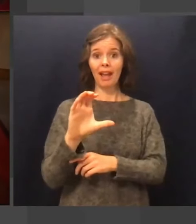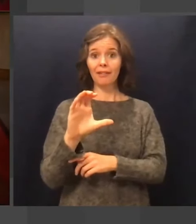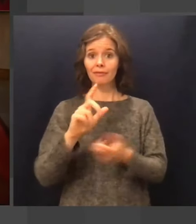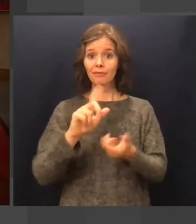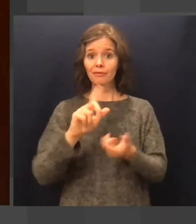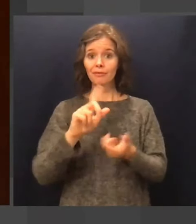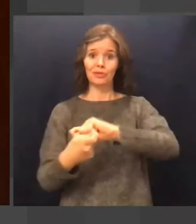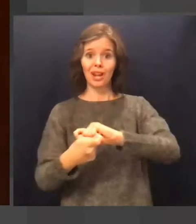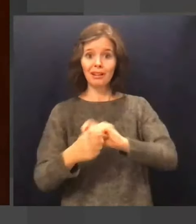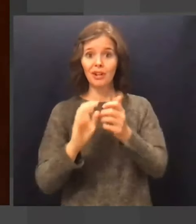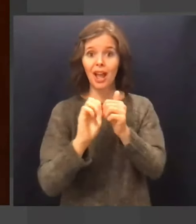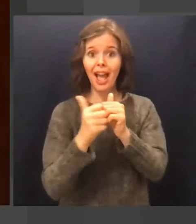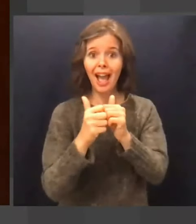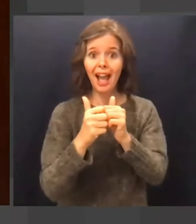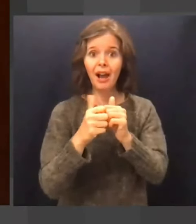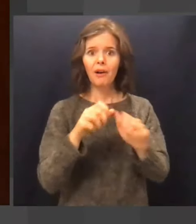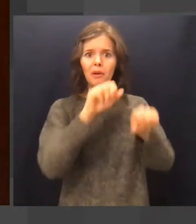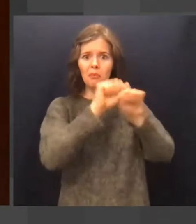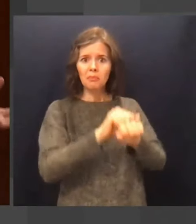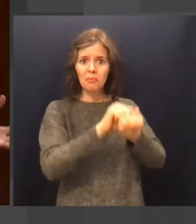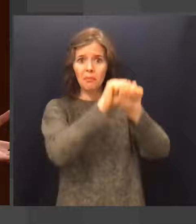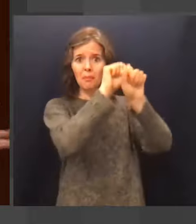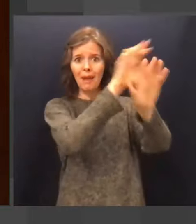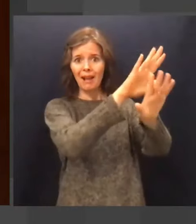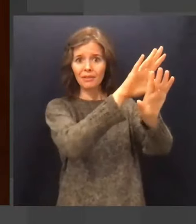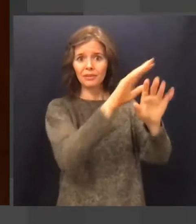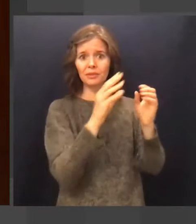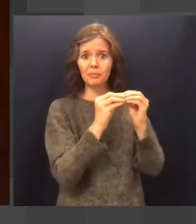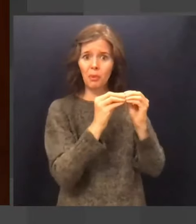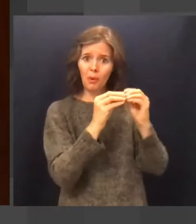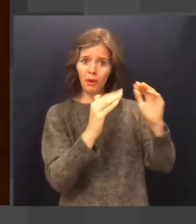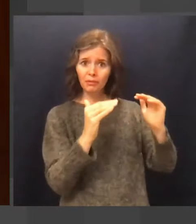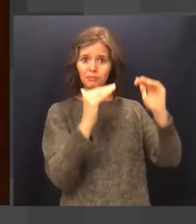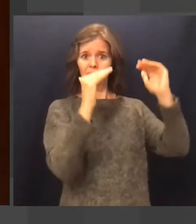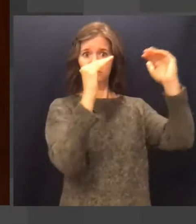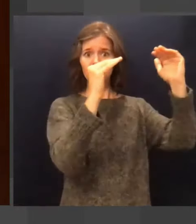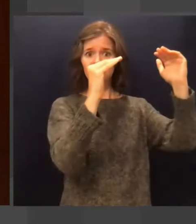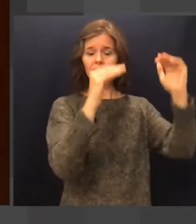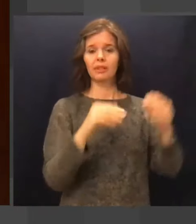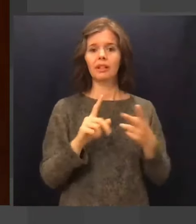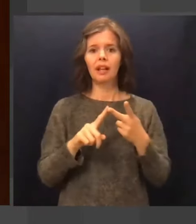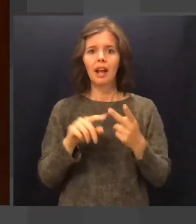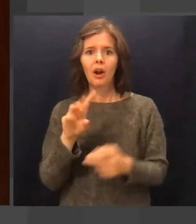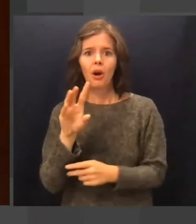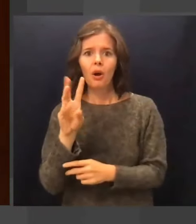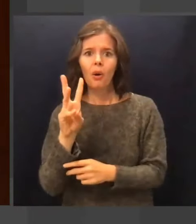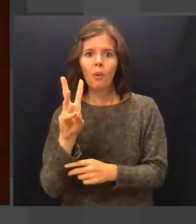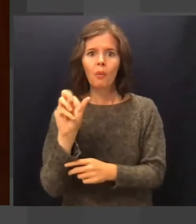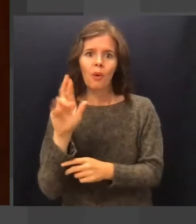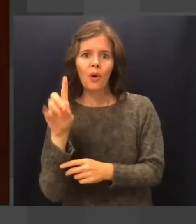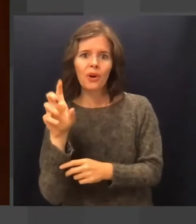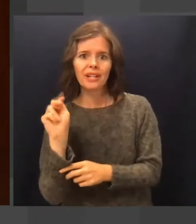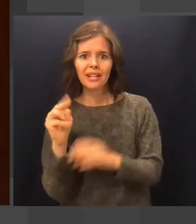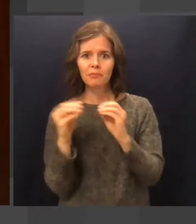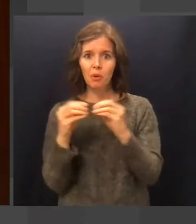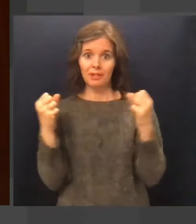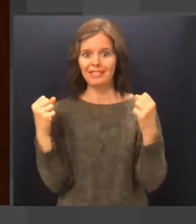THE MOUNTAINS. UPDATING THE DEEPEST OF CAVES WITH THE TERRIFYING WARDEN AND